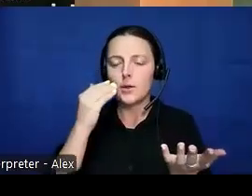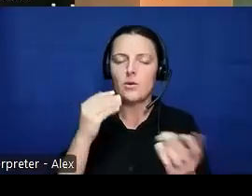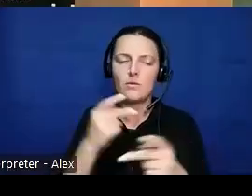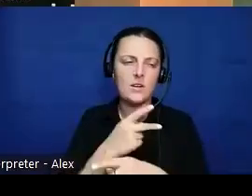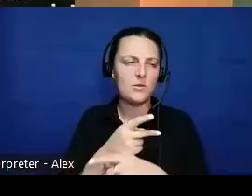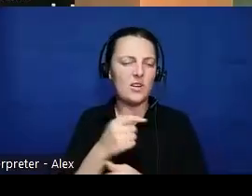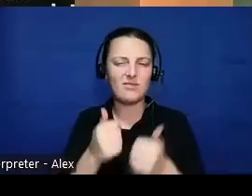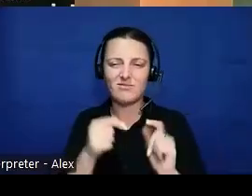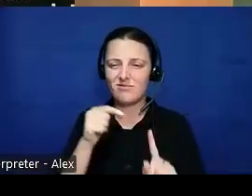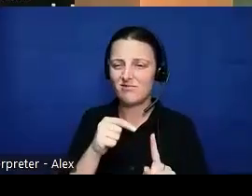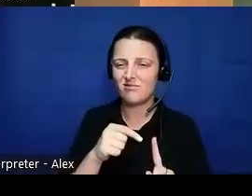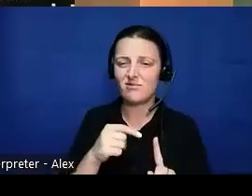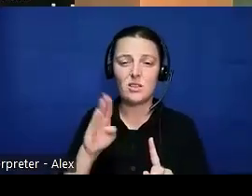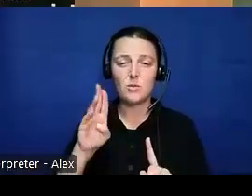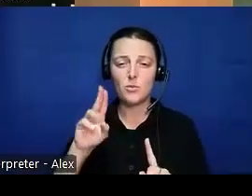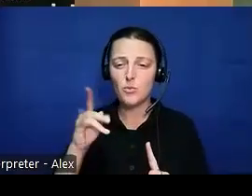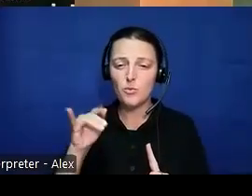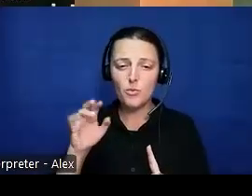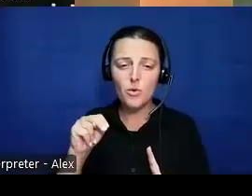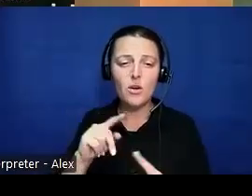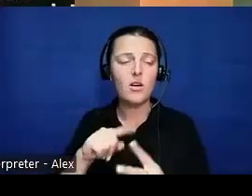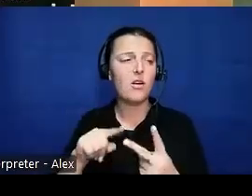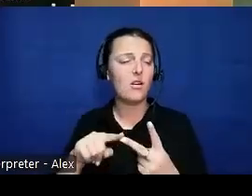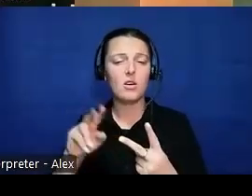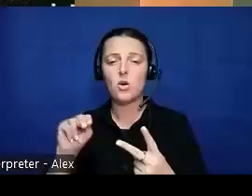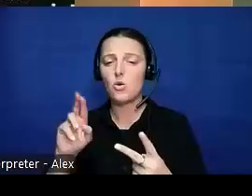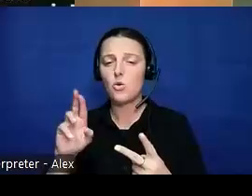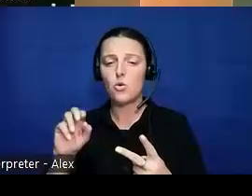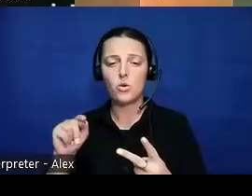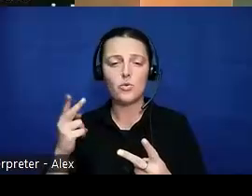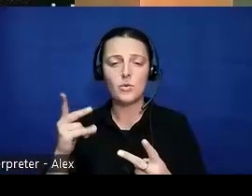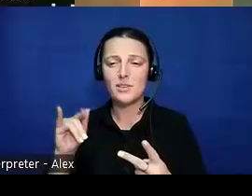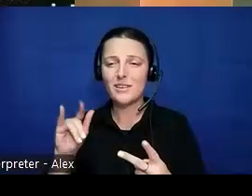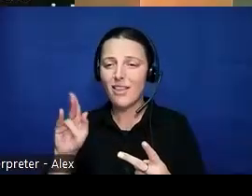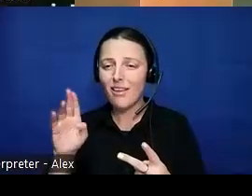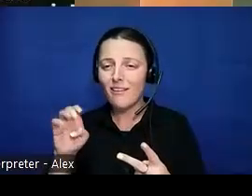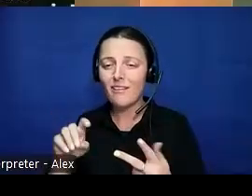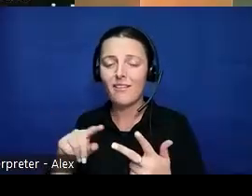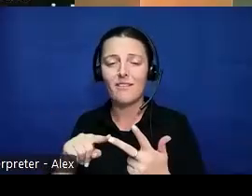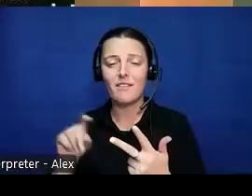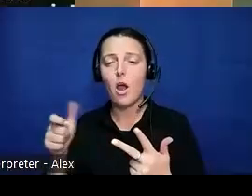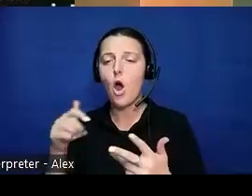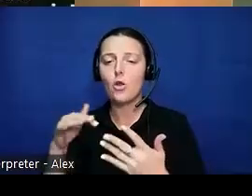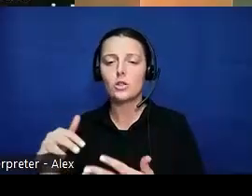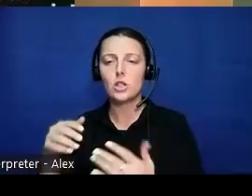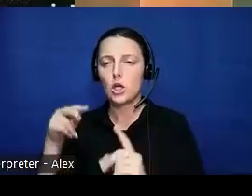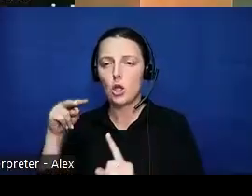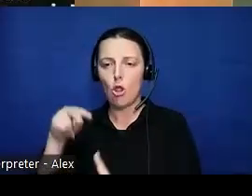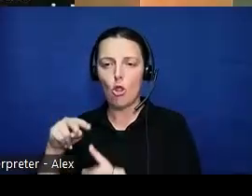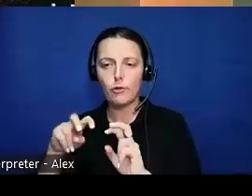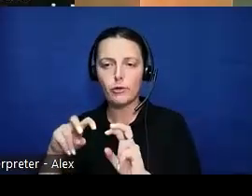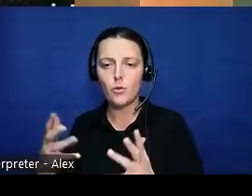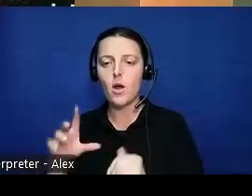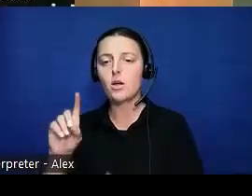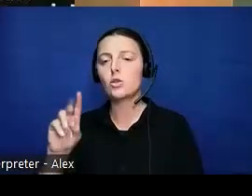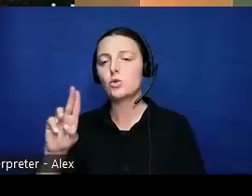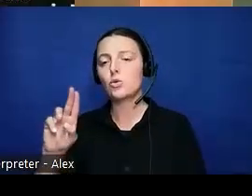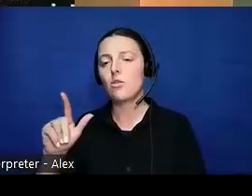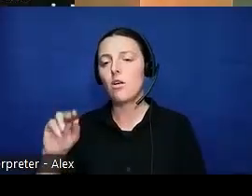at norptalene um one one study looked at boxitine um you know and and found that um in the inflamed